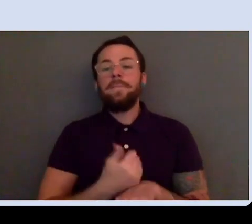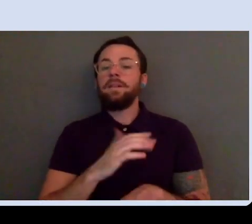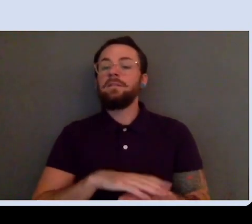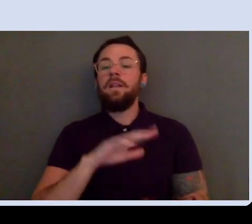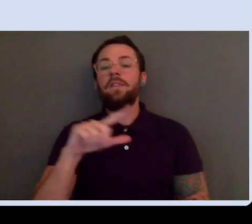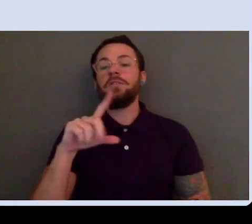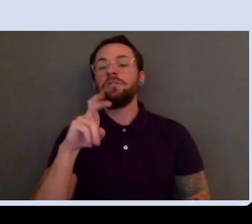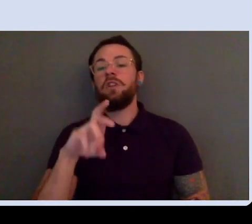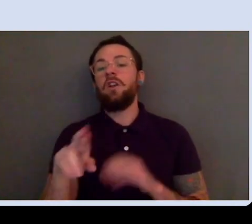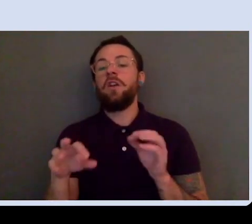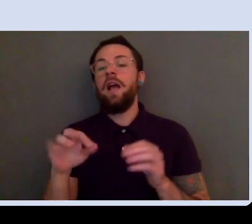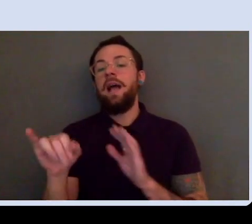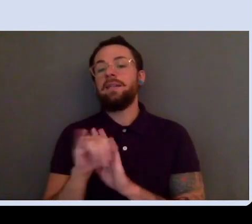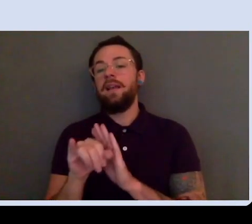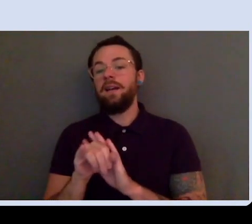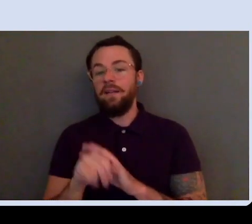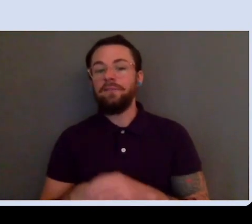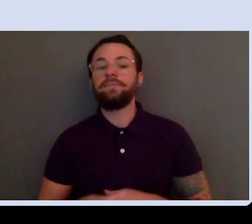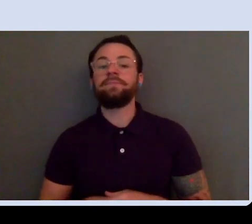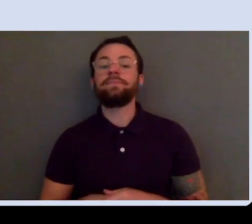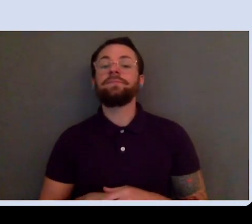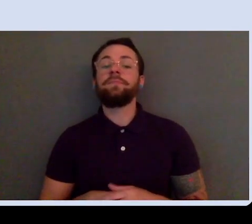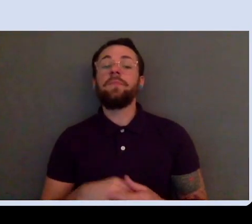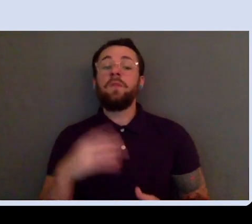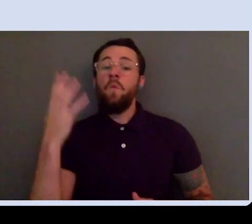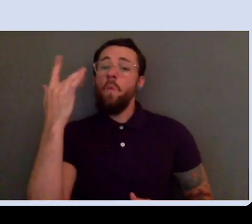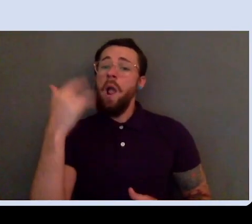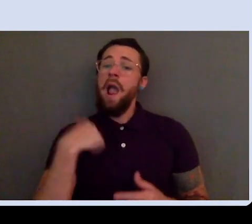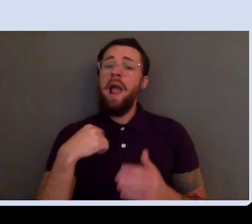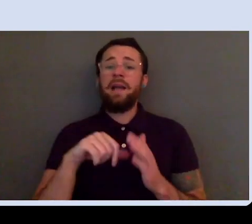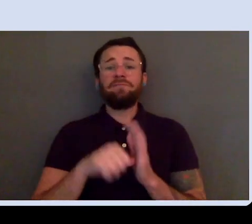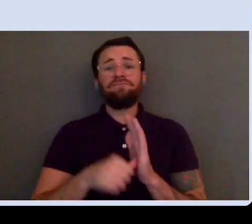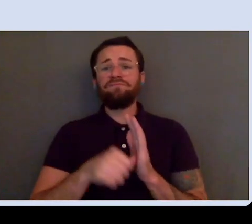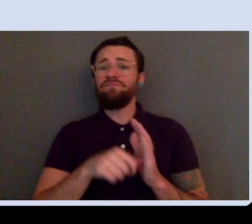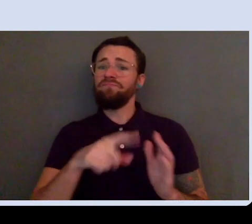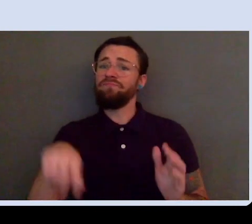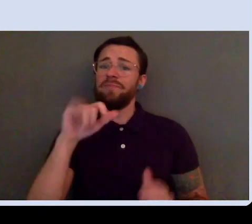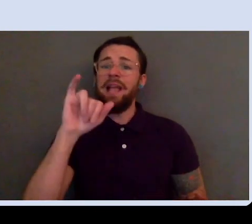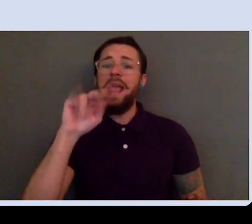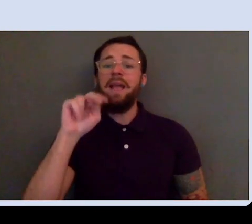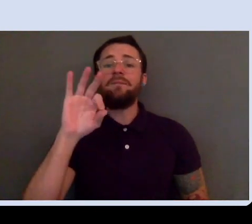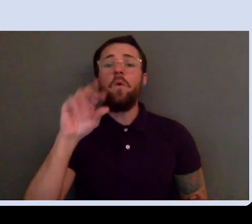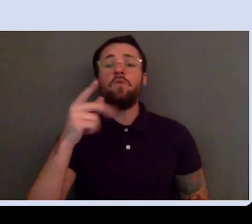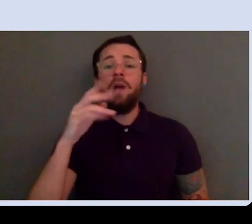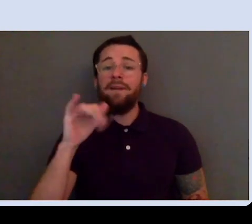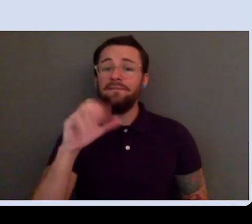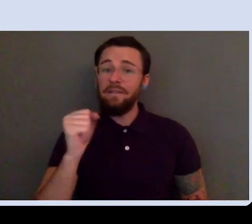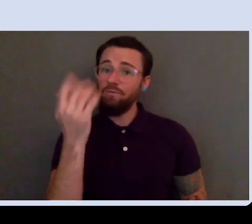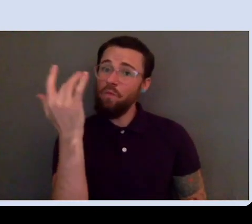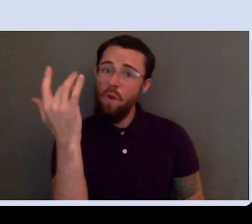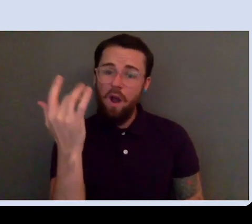are based on the sex assigned at birth, not based on the gender identity of a transperson.